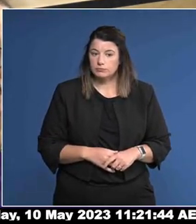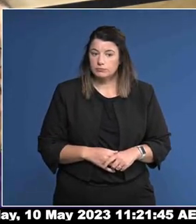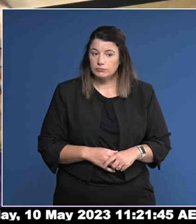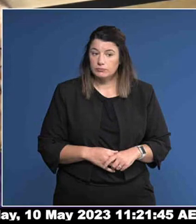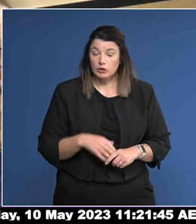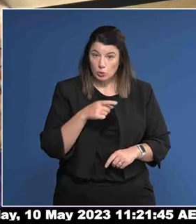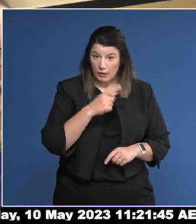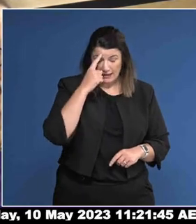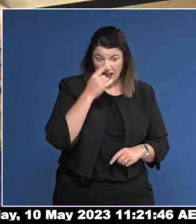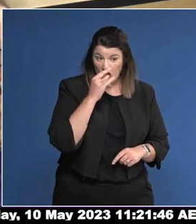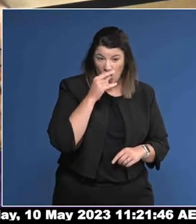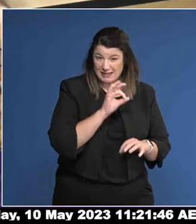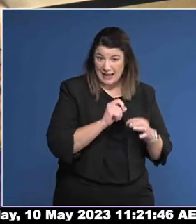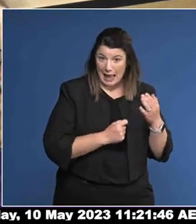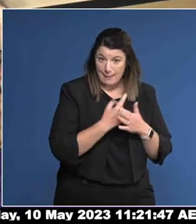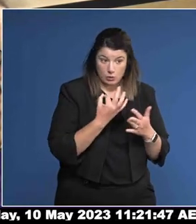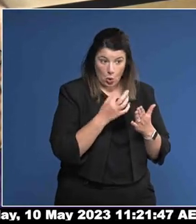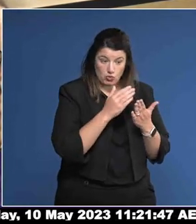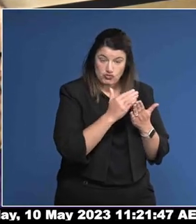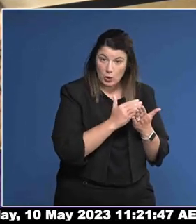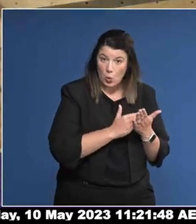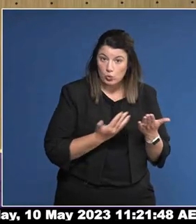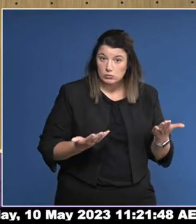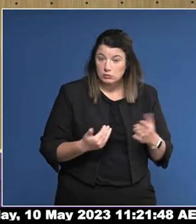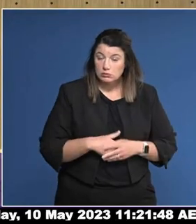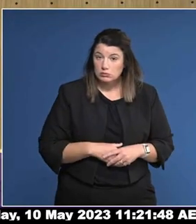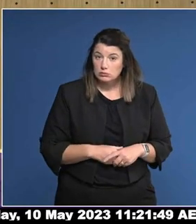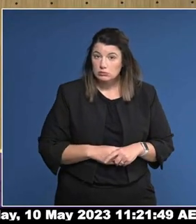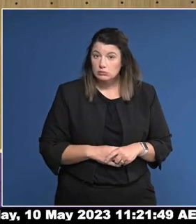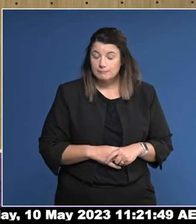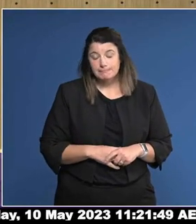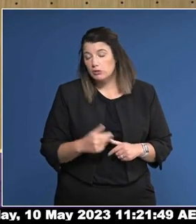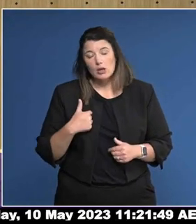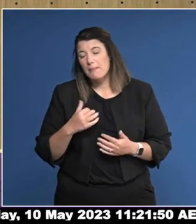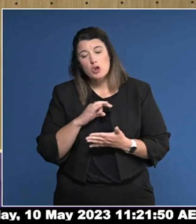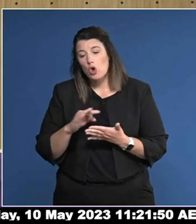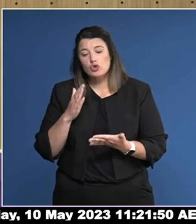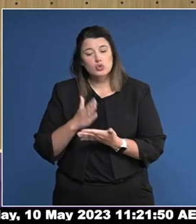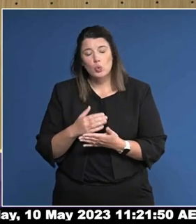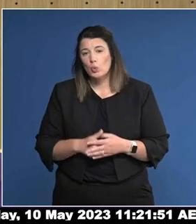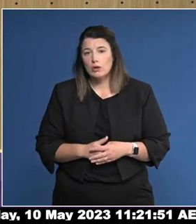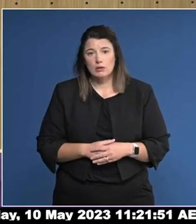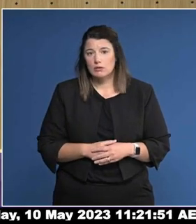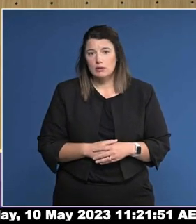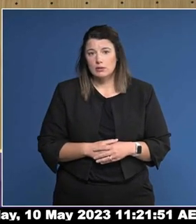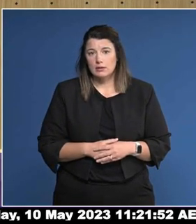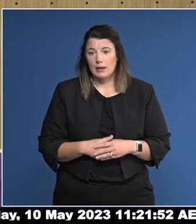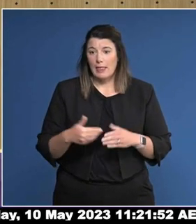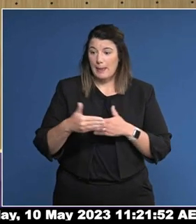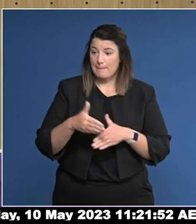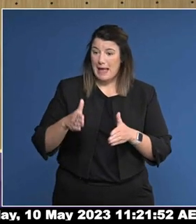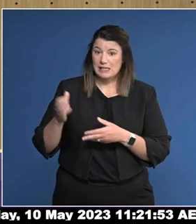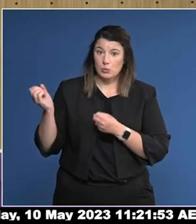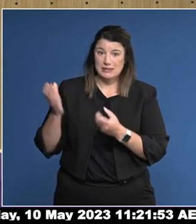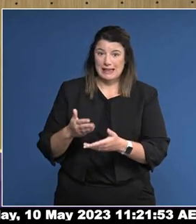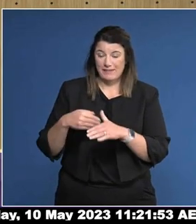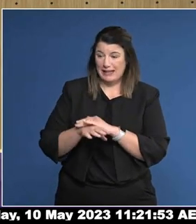I'm not sure because the packs were delivered in person, and so I am not